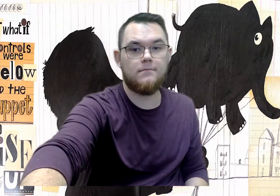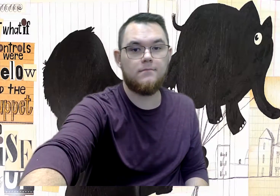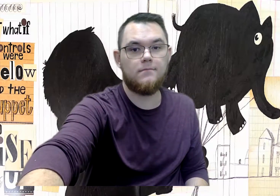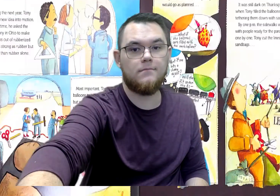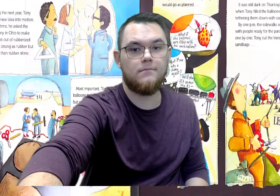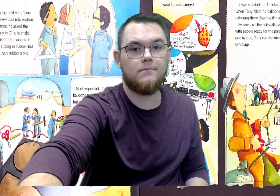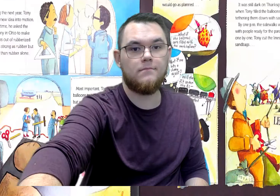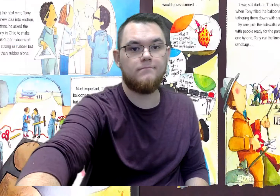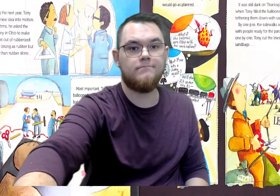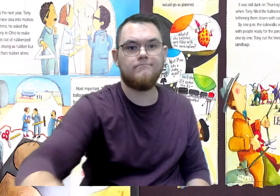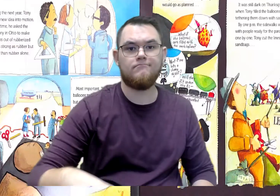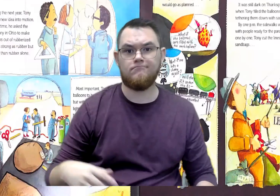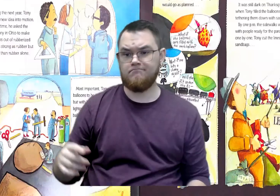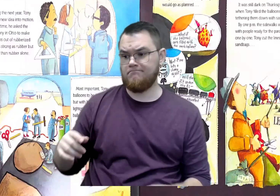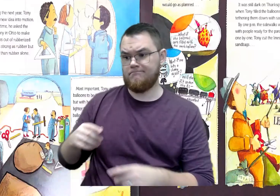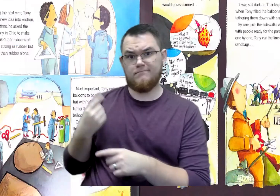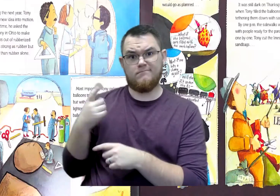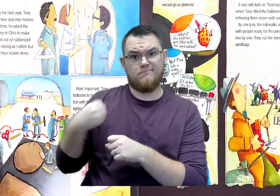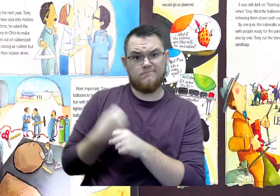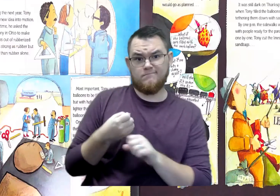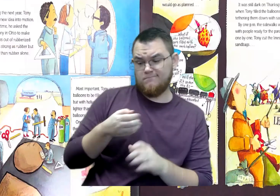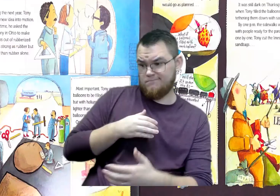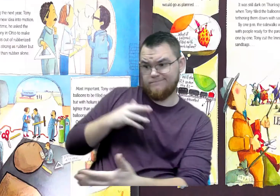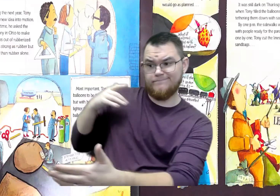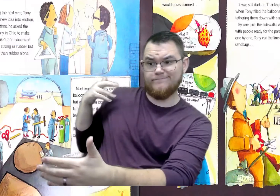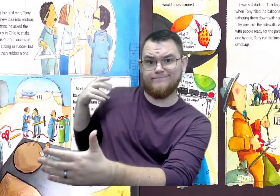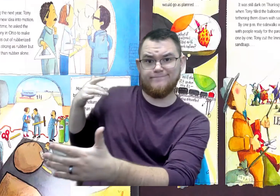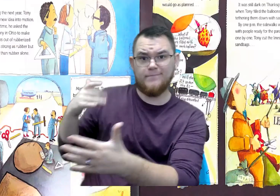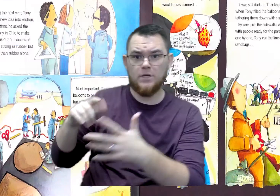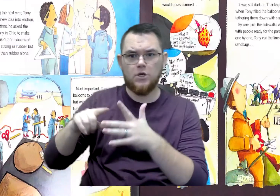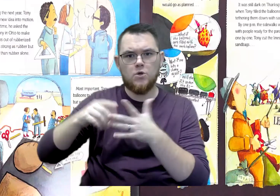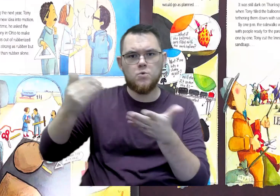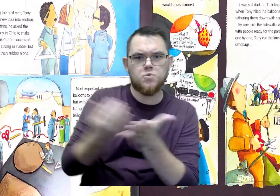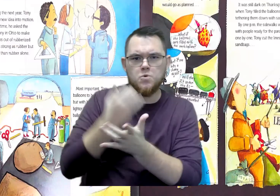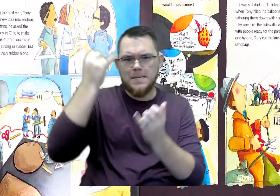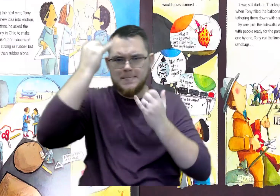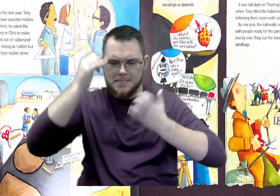During the next year, Tony set his new idea into motion.